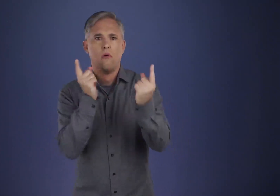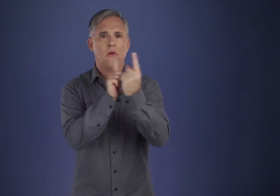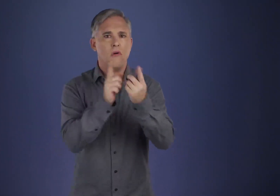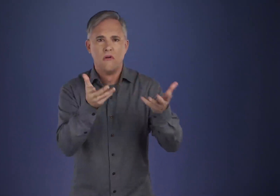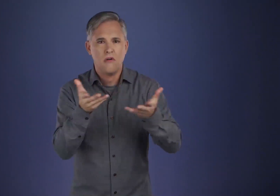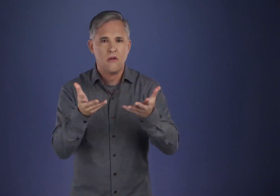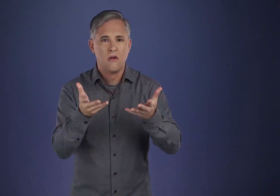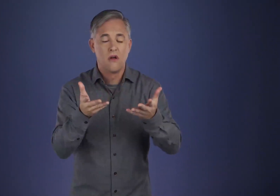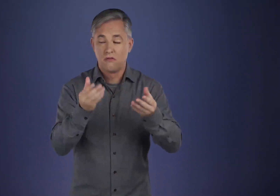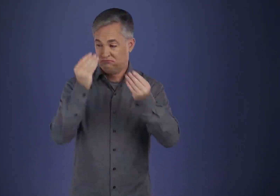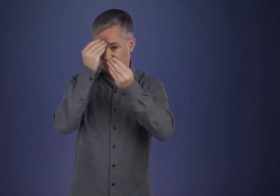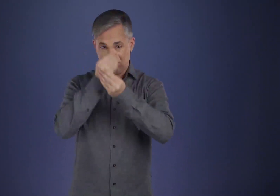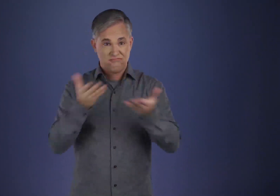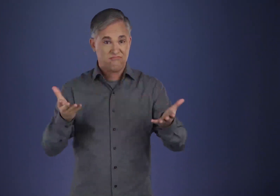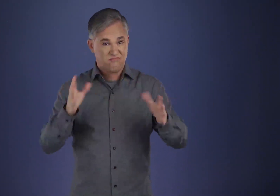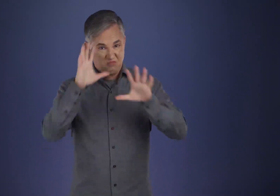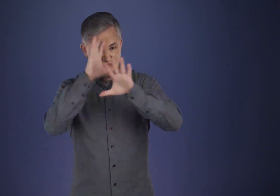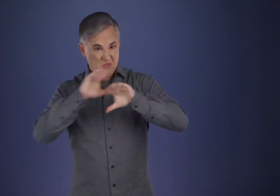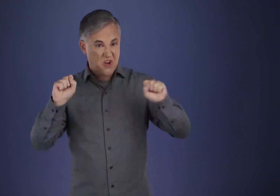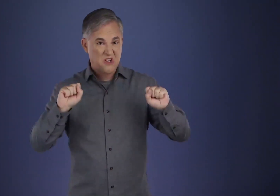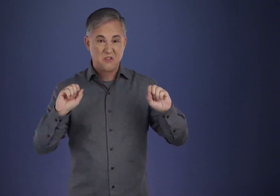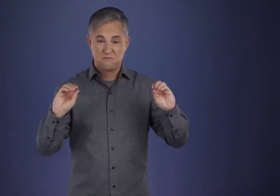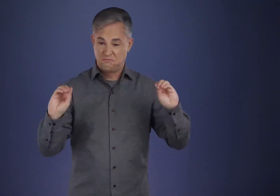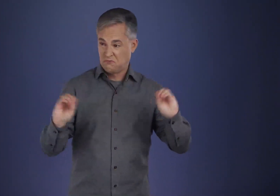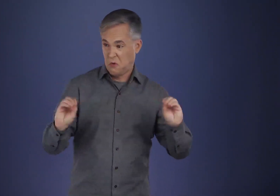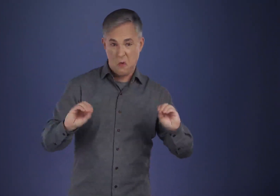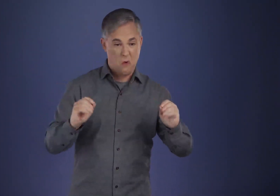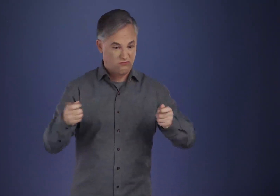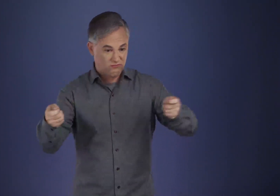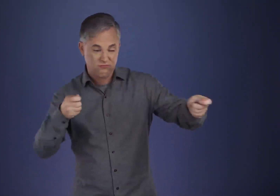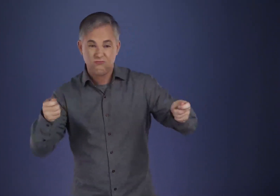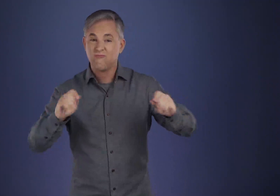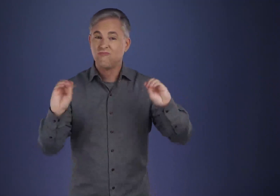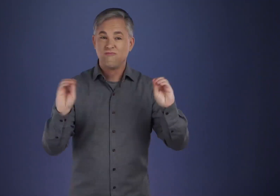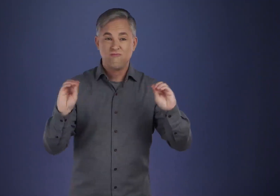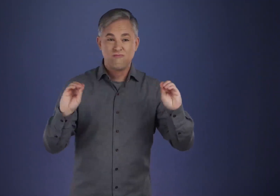When told that our Society has no president having authority to govern it,